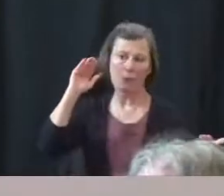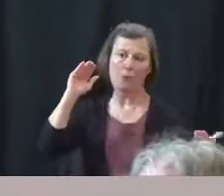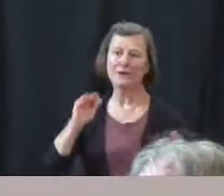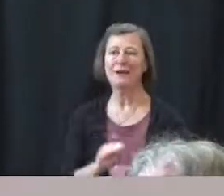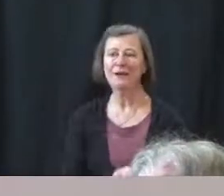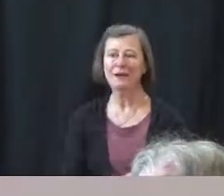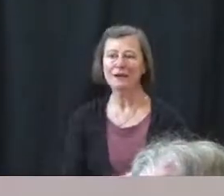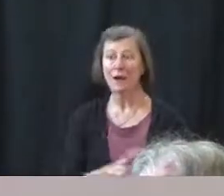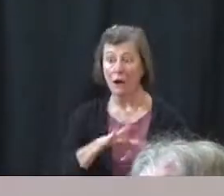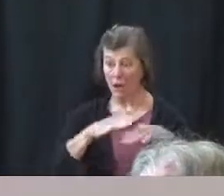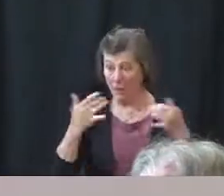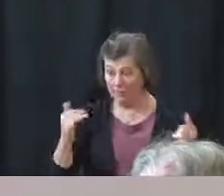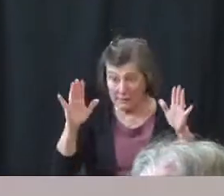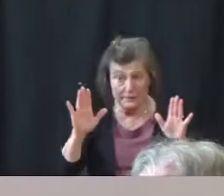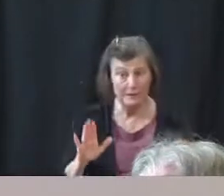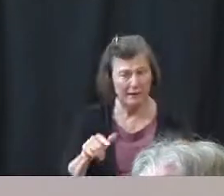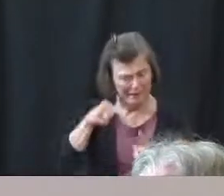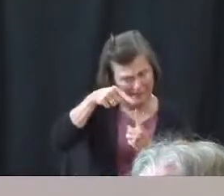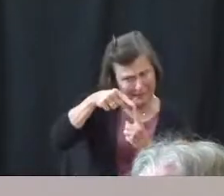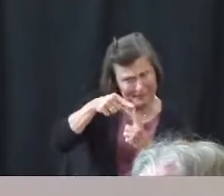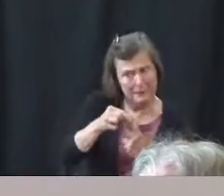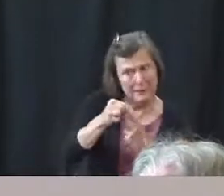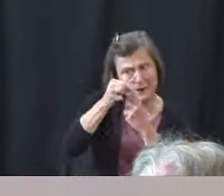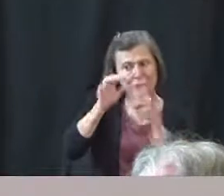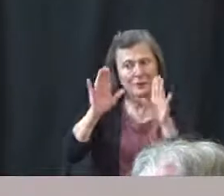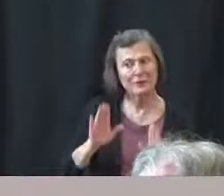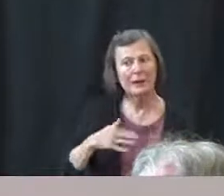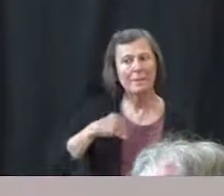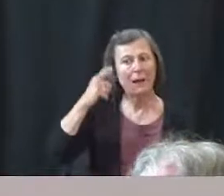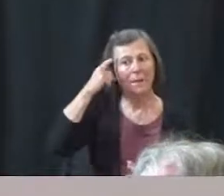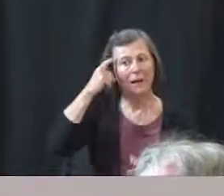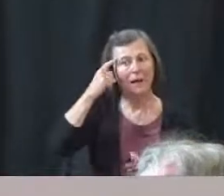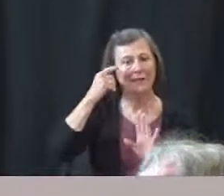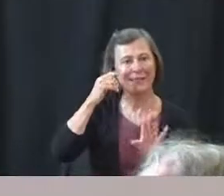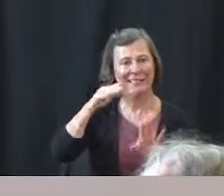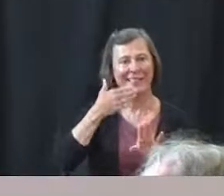And on this Sunday, on this particular Sunday, my mind, thanks for reminding me George Struble,